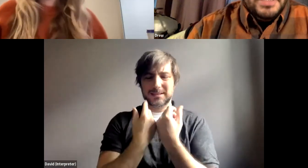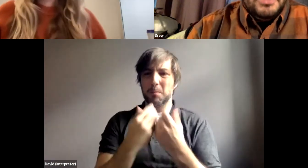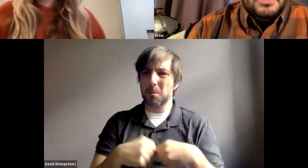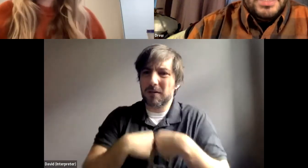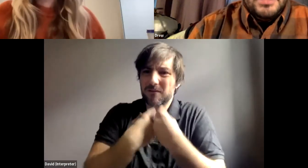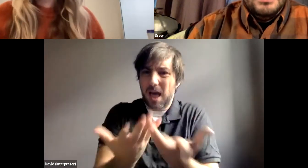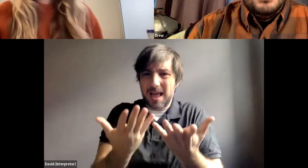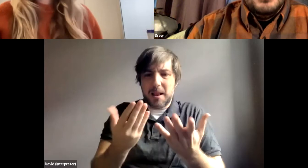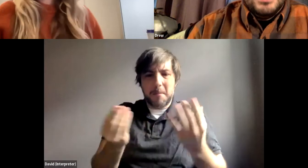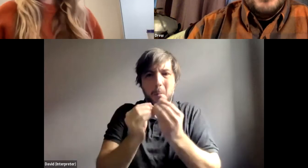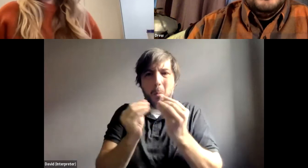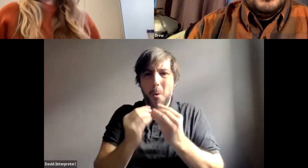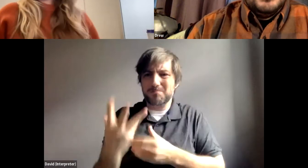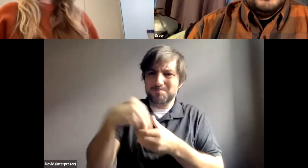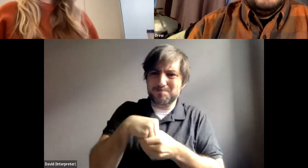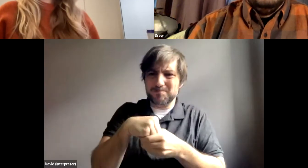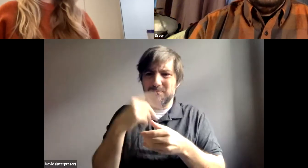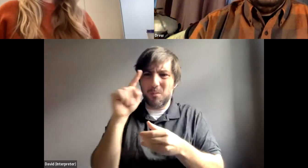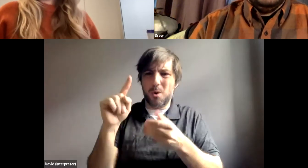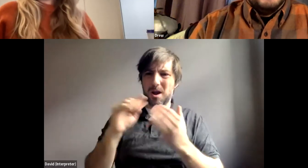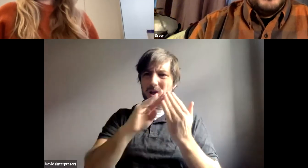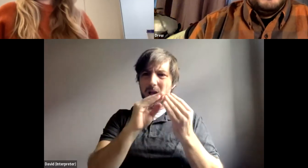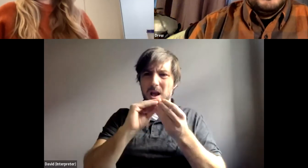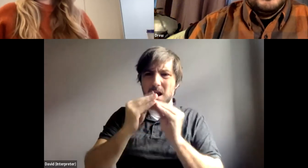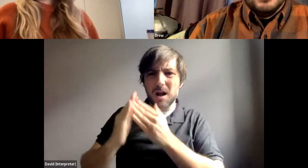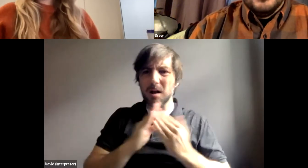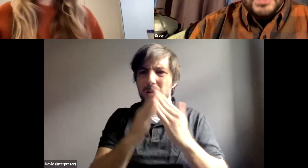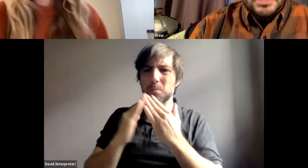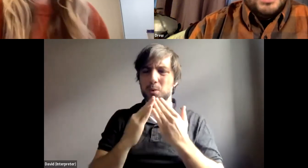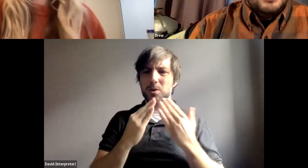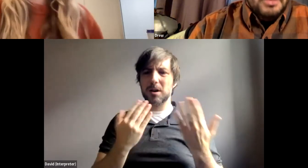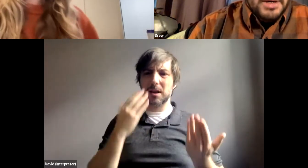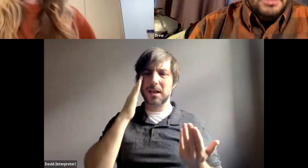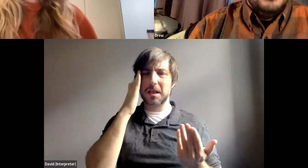people, and I do think that we are lucky that there are things like goal ball,